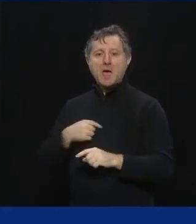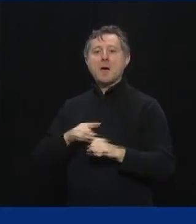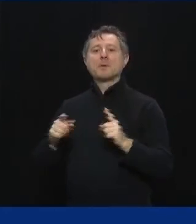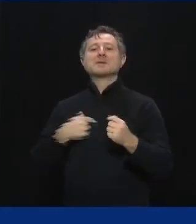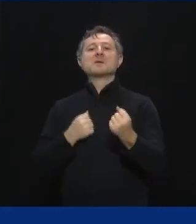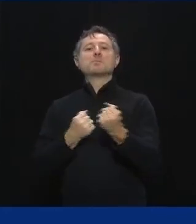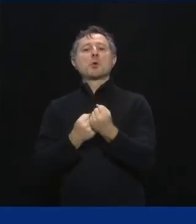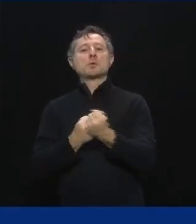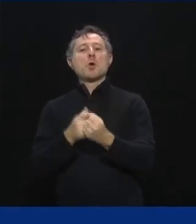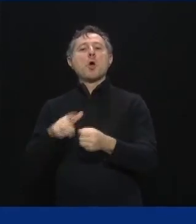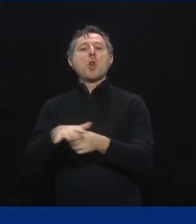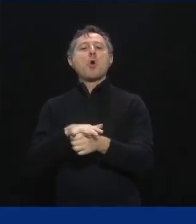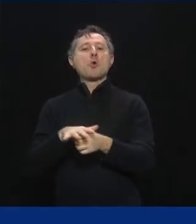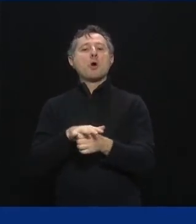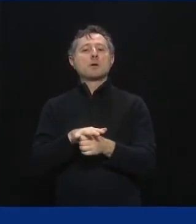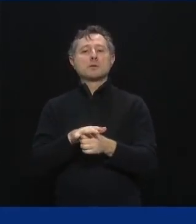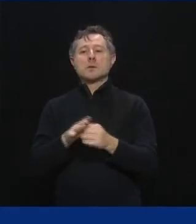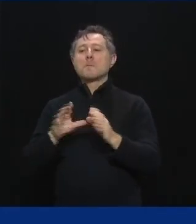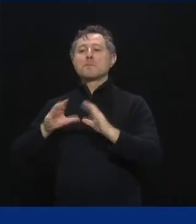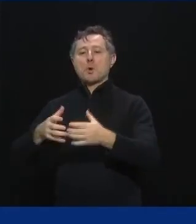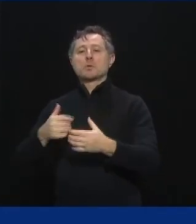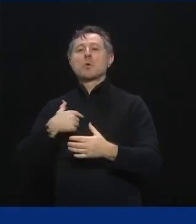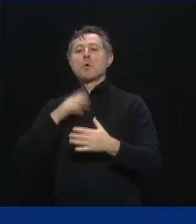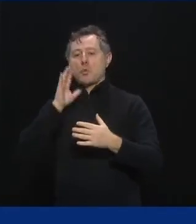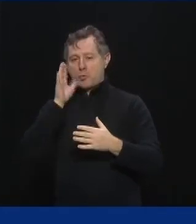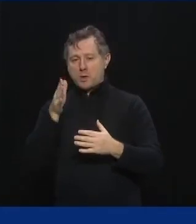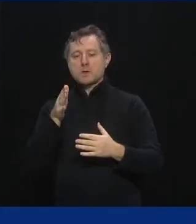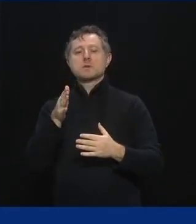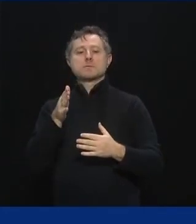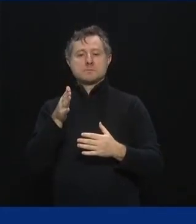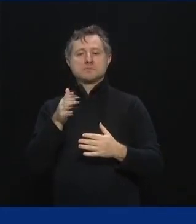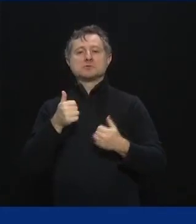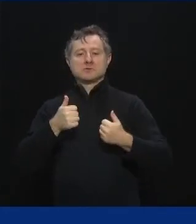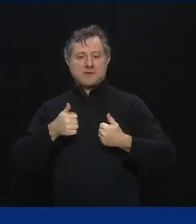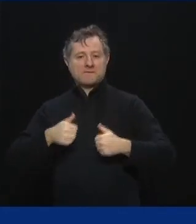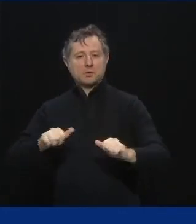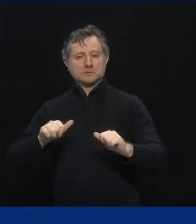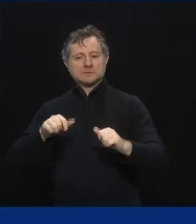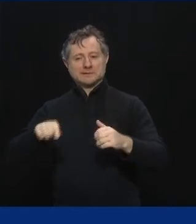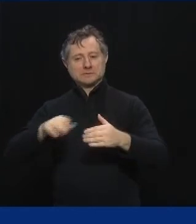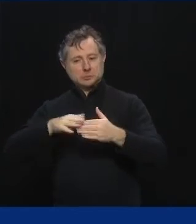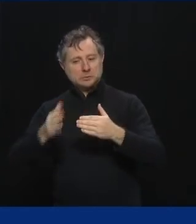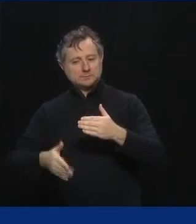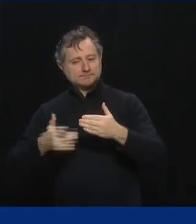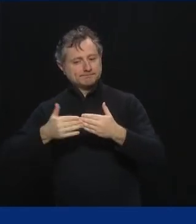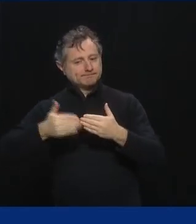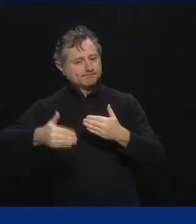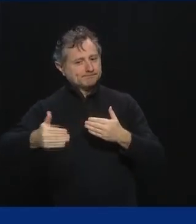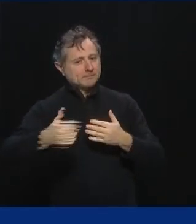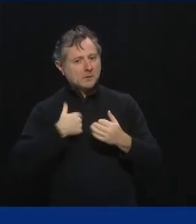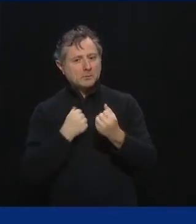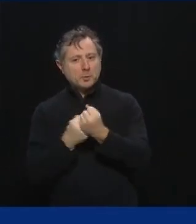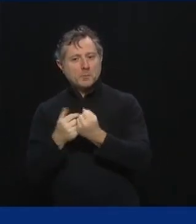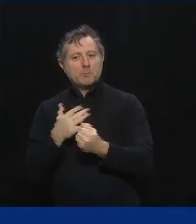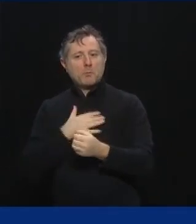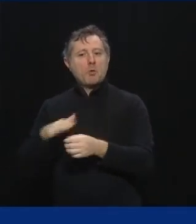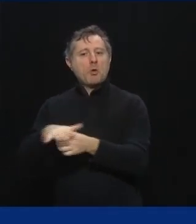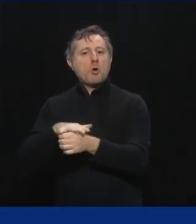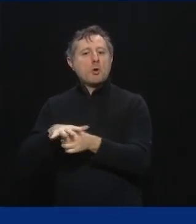WHAT I'M DOING AND SPENDING MY TIME ON, COVID, DEALING WITH THE ISSUES I HAVE TO DEAL WITH, BUT I'M SUPPORTING LOCAL PARTIES. I'LL BE MAKING A LOT OF EFFORT